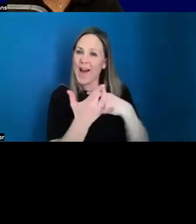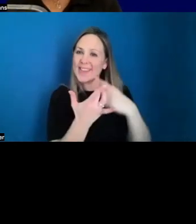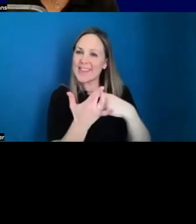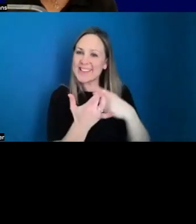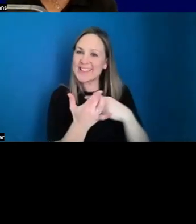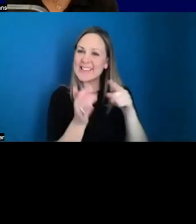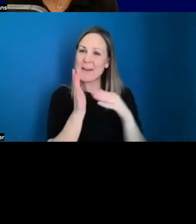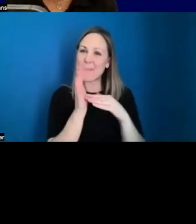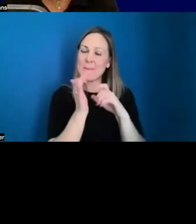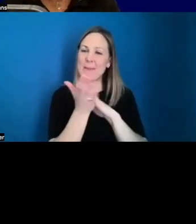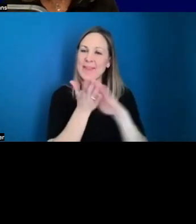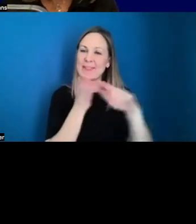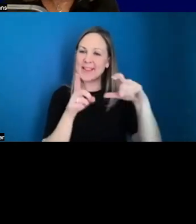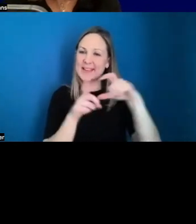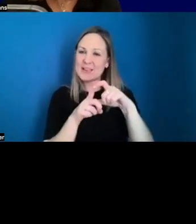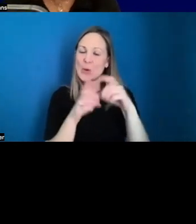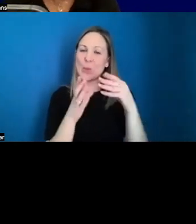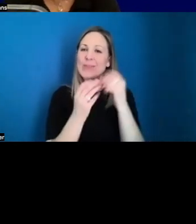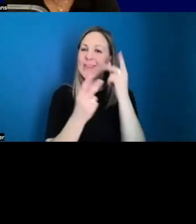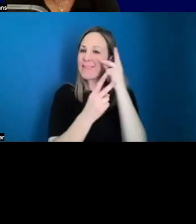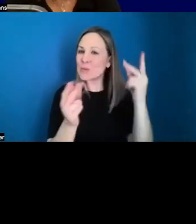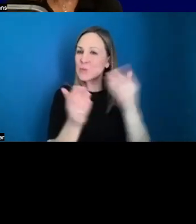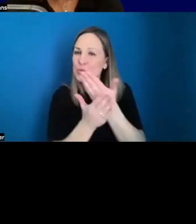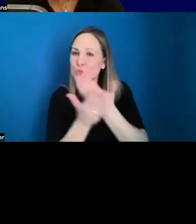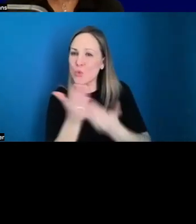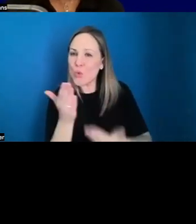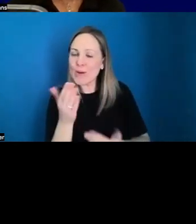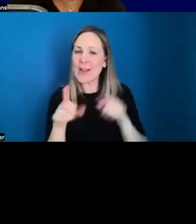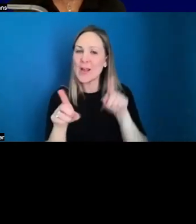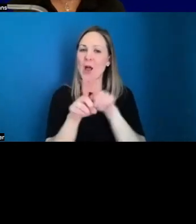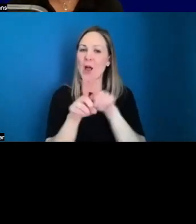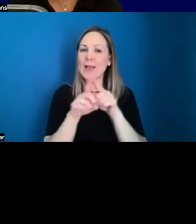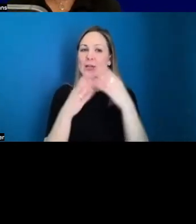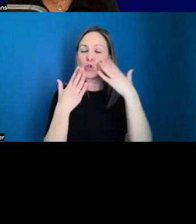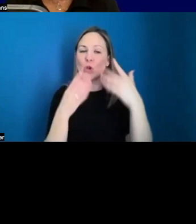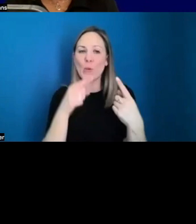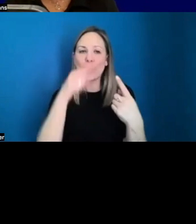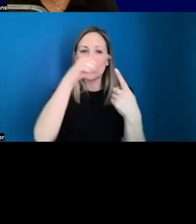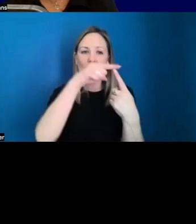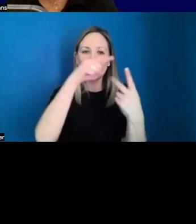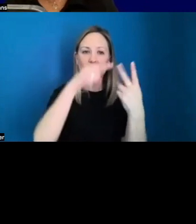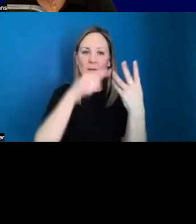social story, going through each step and talking about what situations they use them in and how it